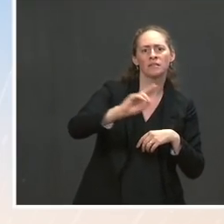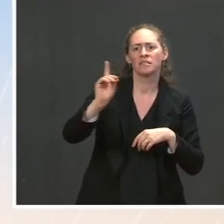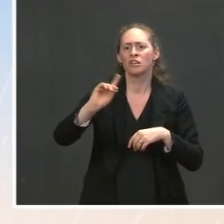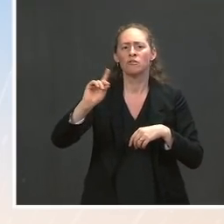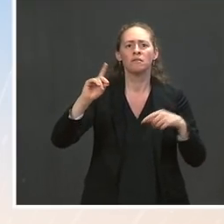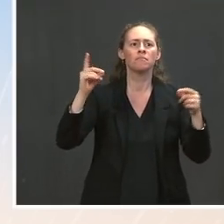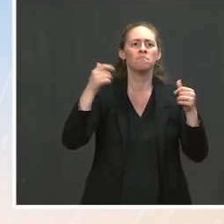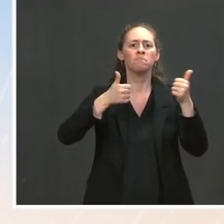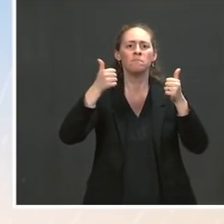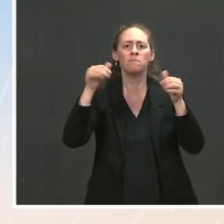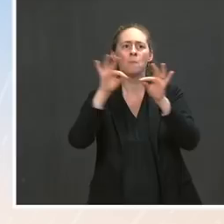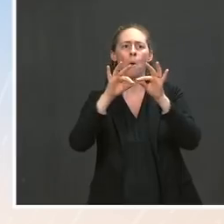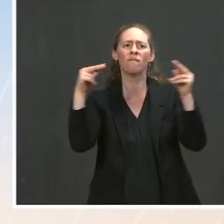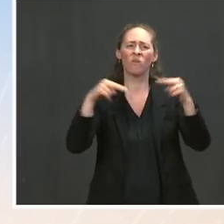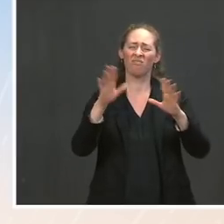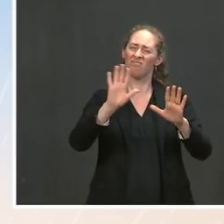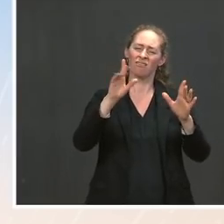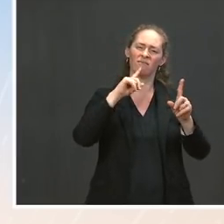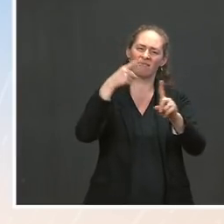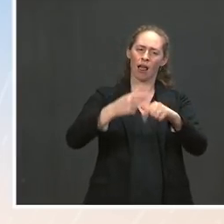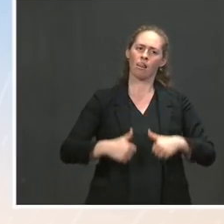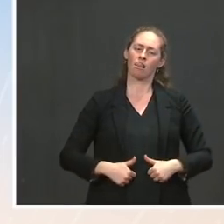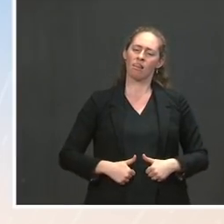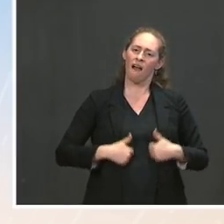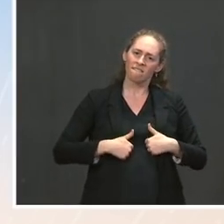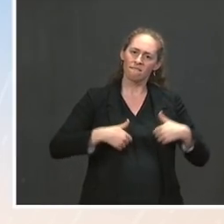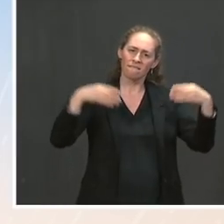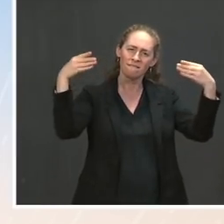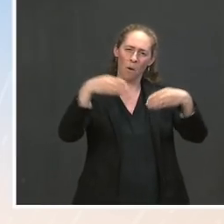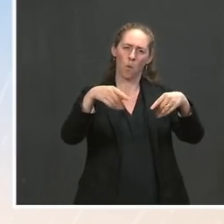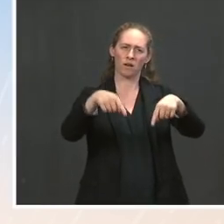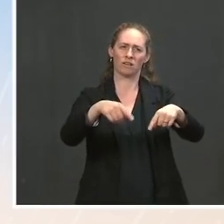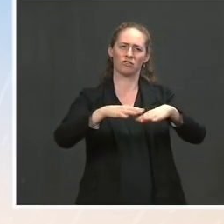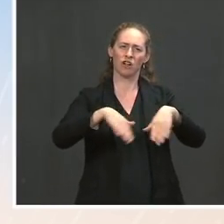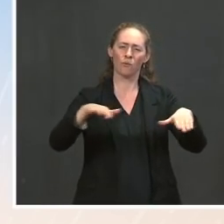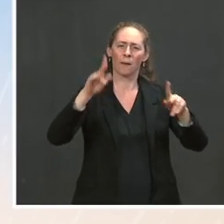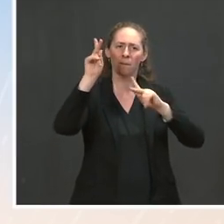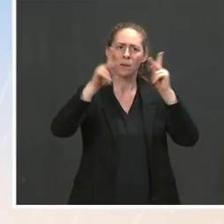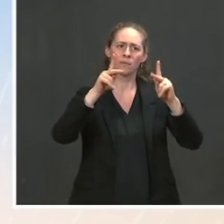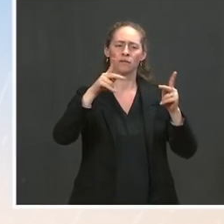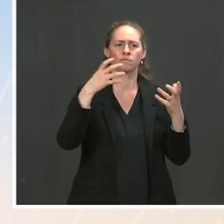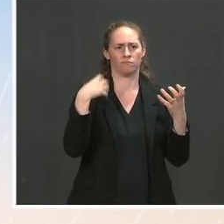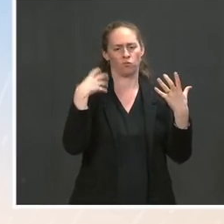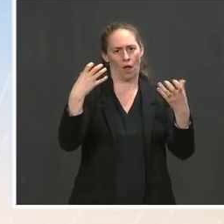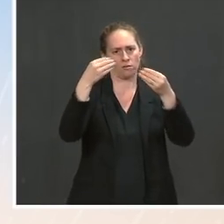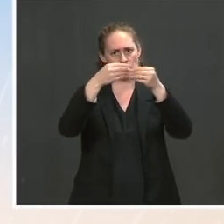and we're focused on working with anyone who wants to be a part of a solution to address the challenges we're facing.